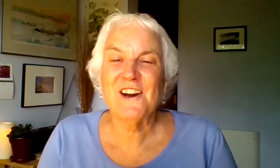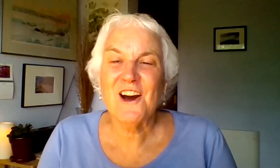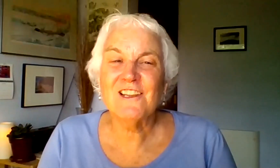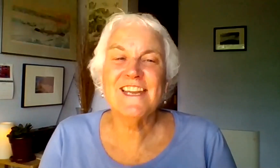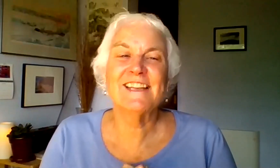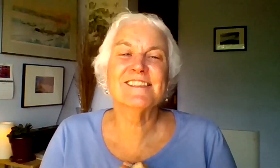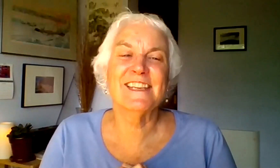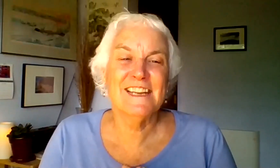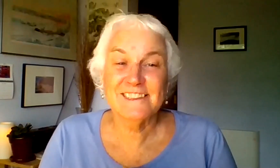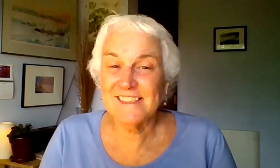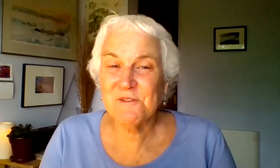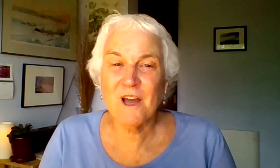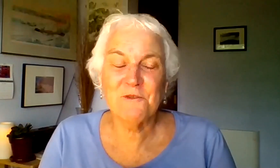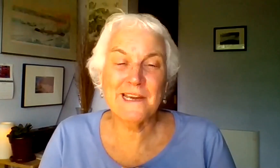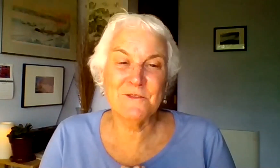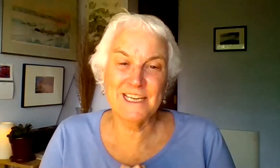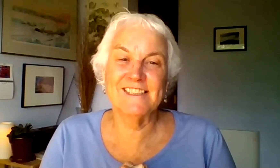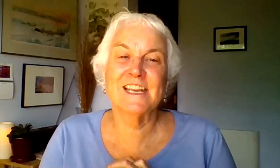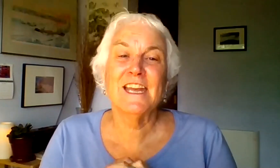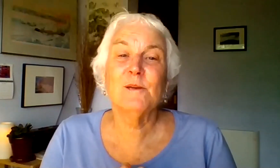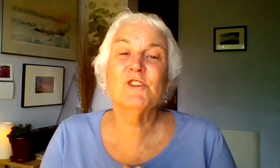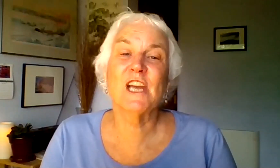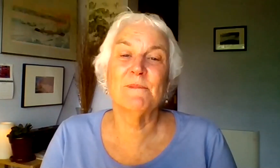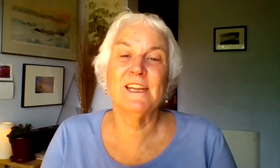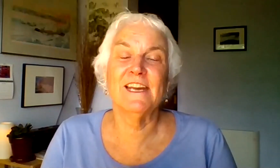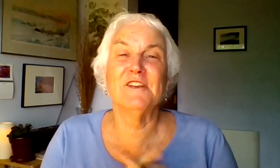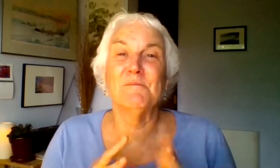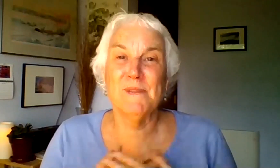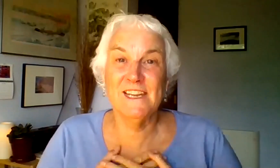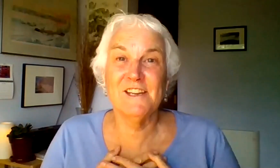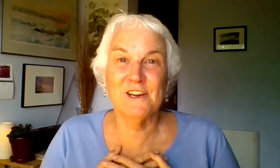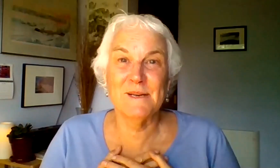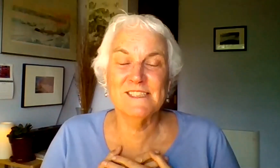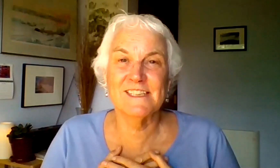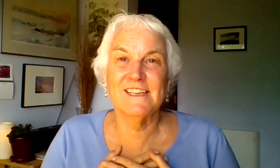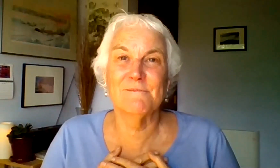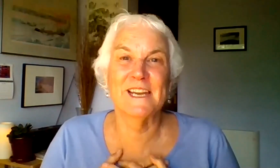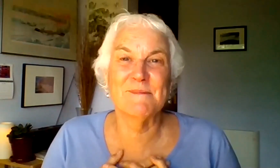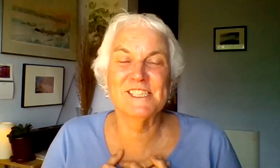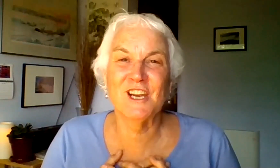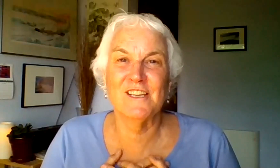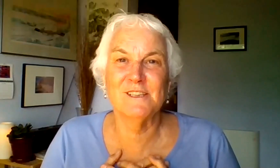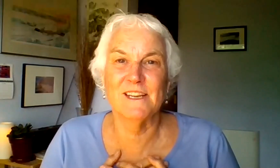, Eric, Lanny , Nikki, Wendy, Katie